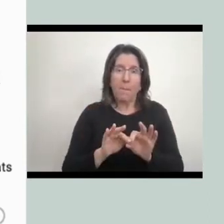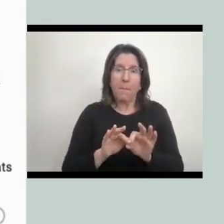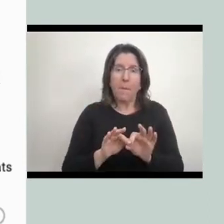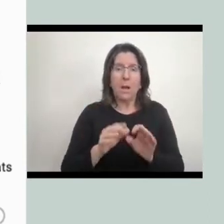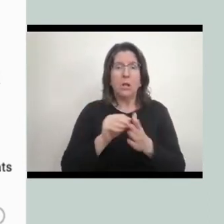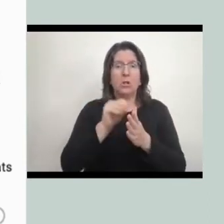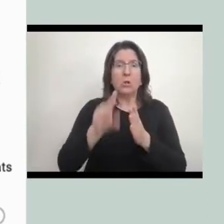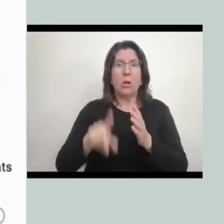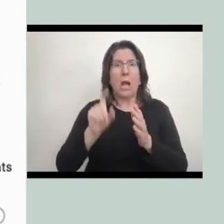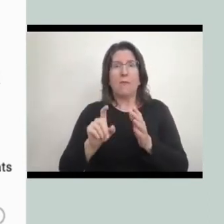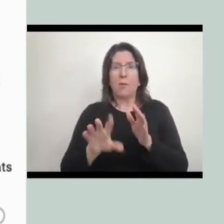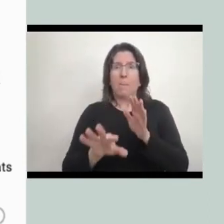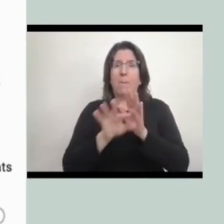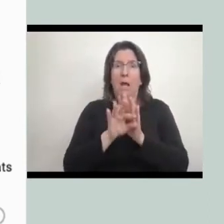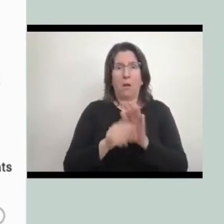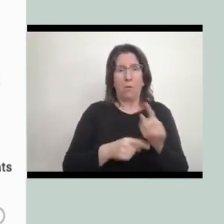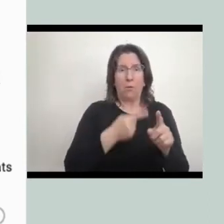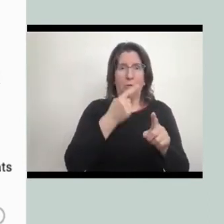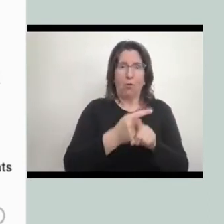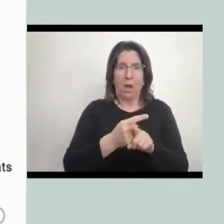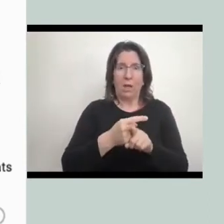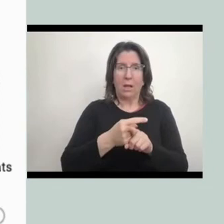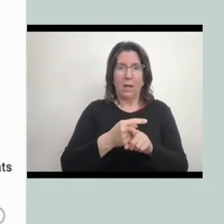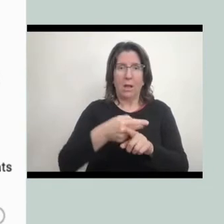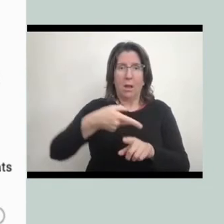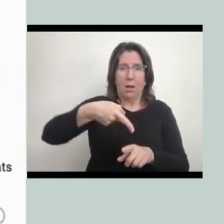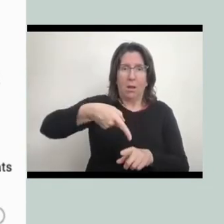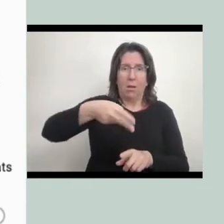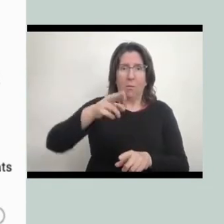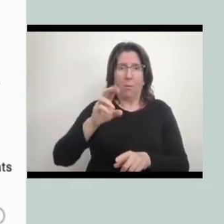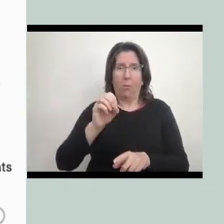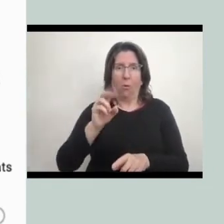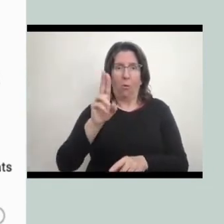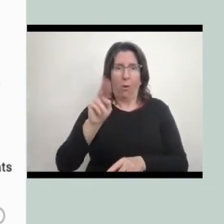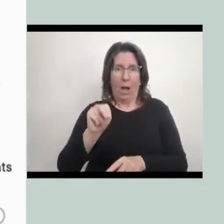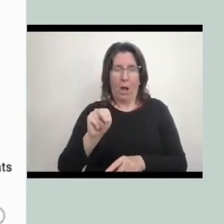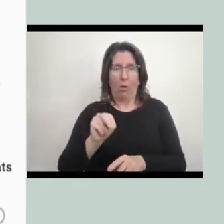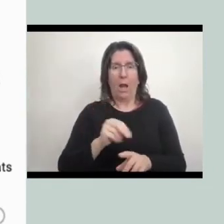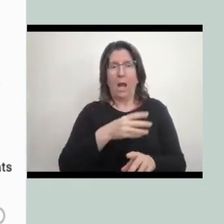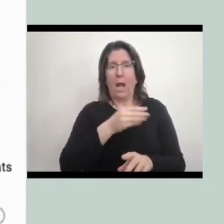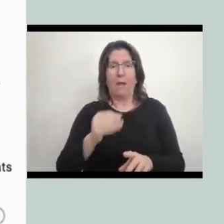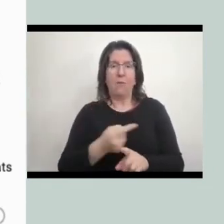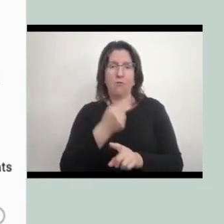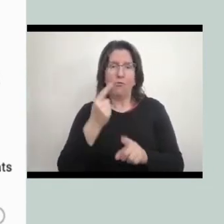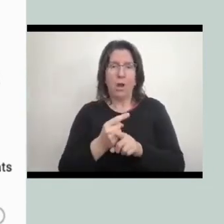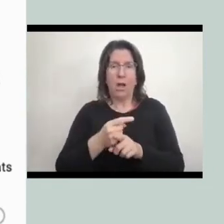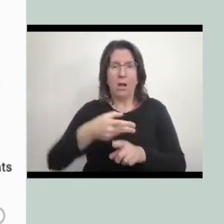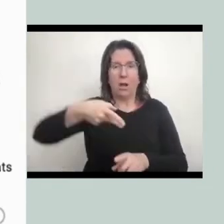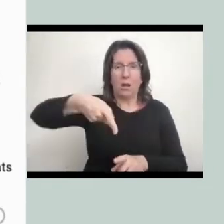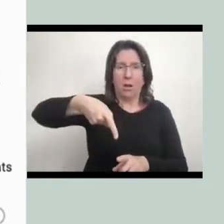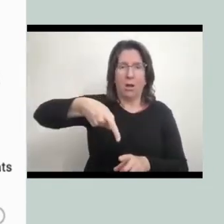The Google form is set up so the student has to pick the correct pronoun and the correct plural